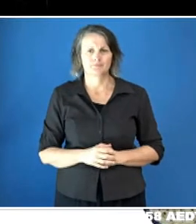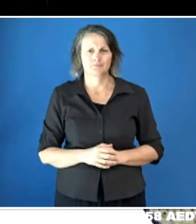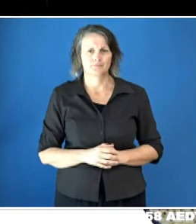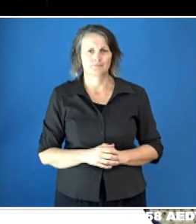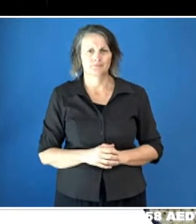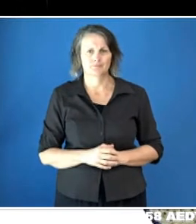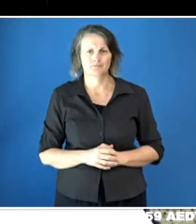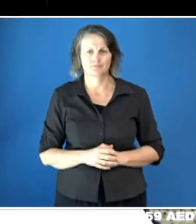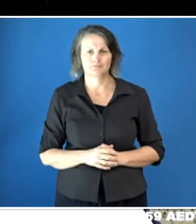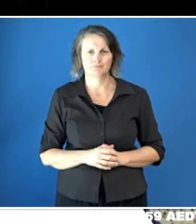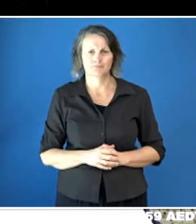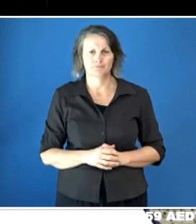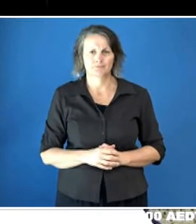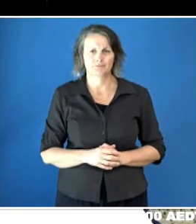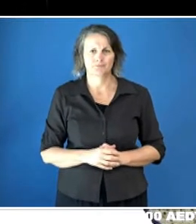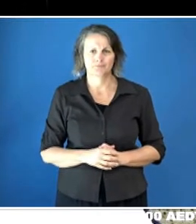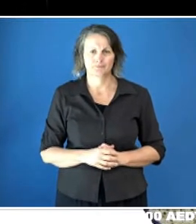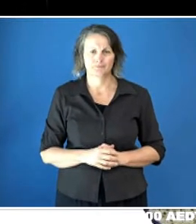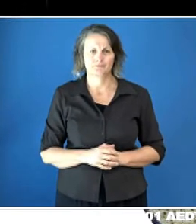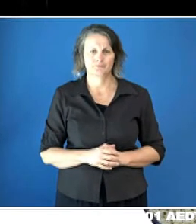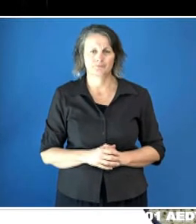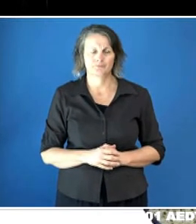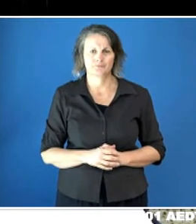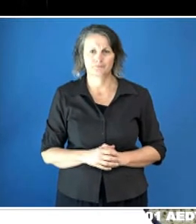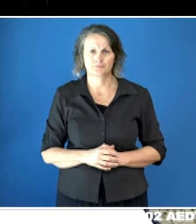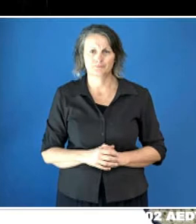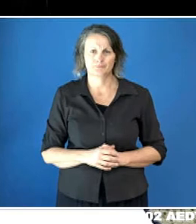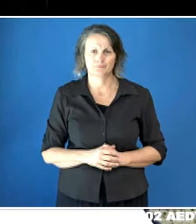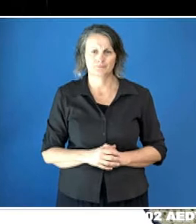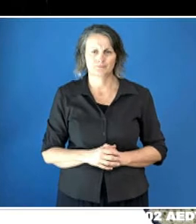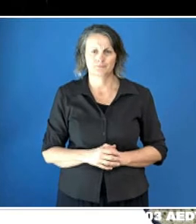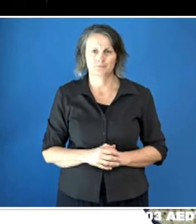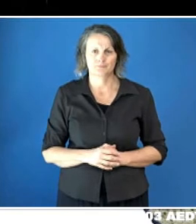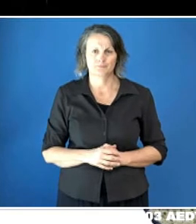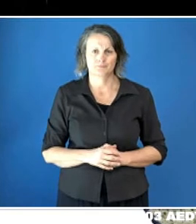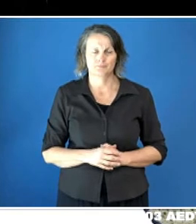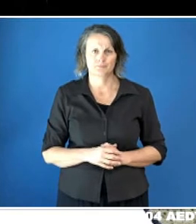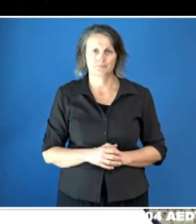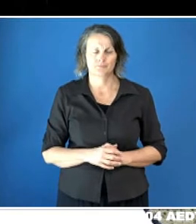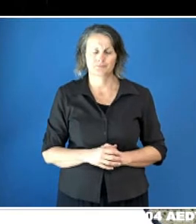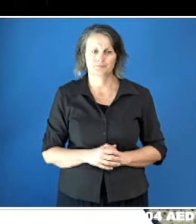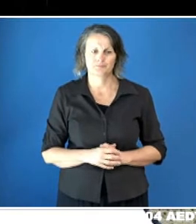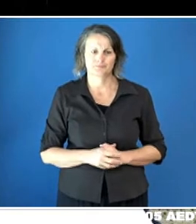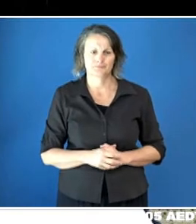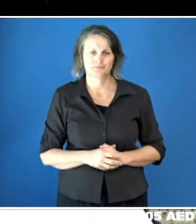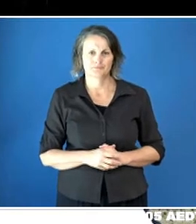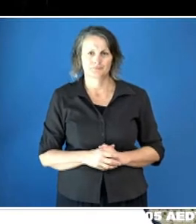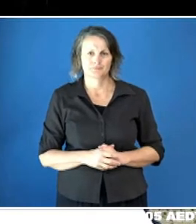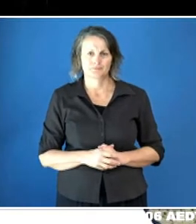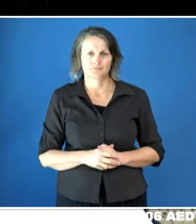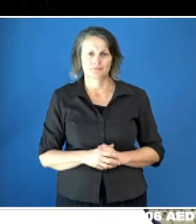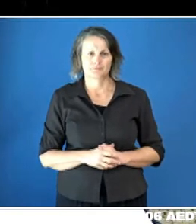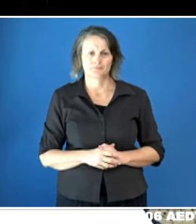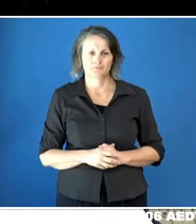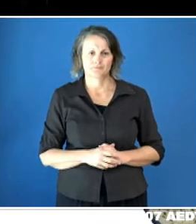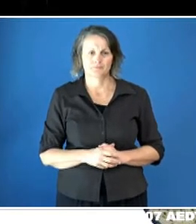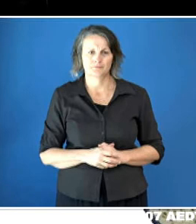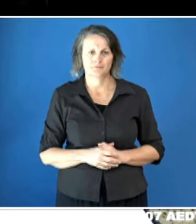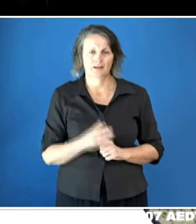It -- with it and use that craft room, and there's a lot I